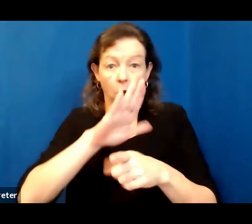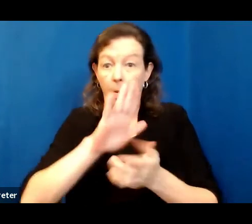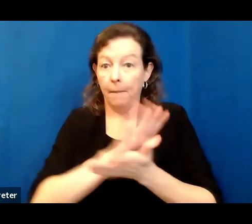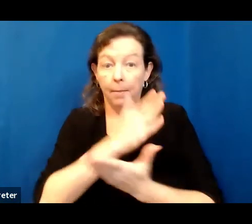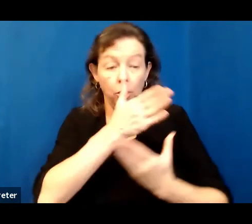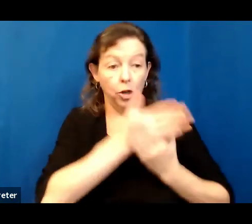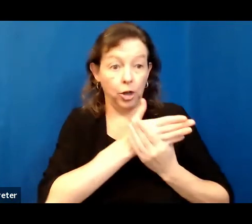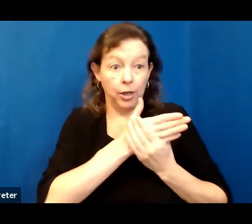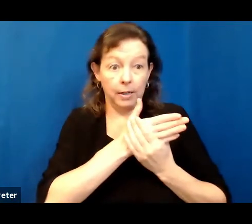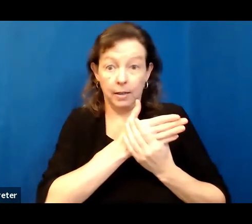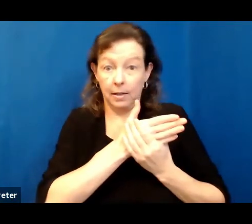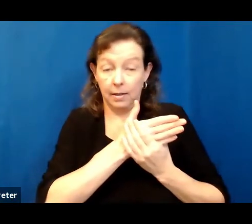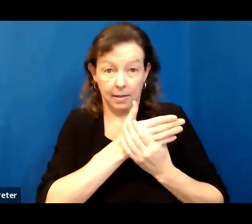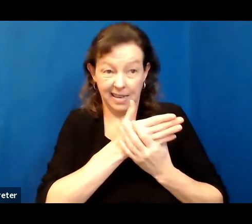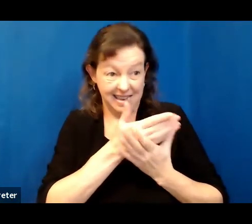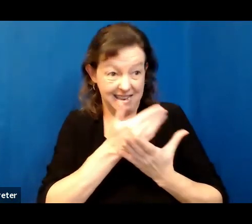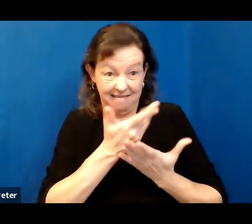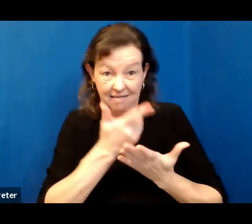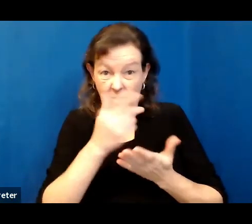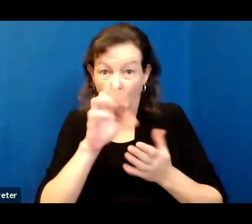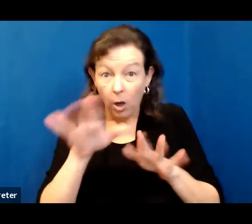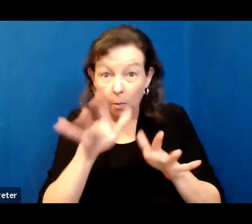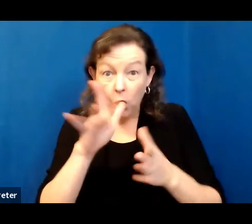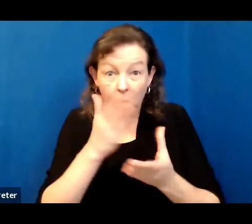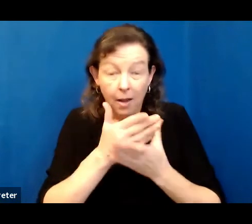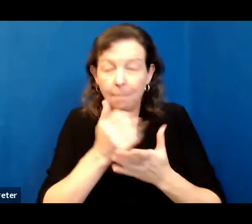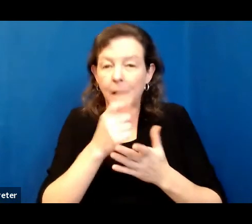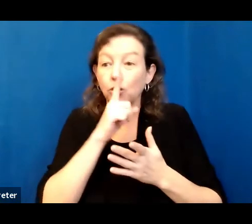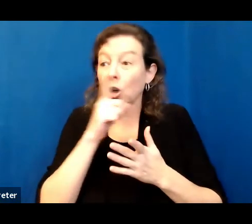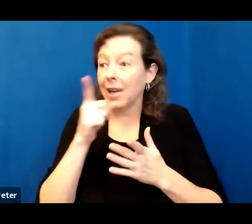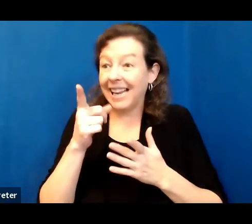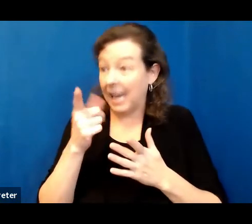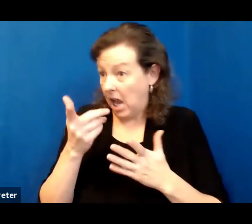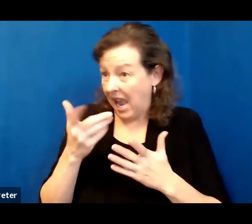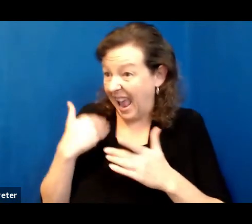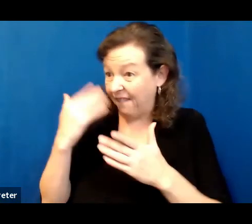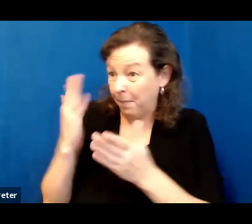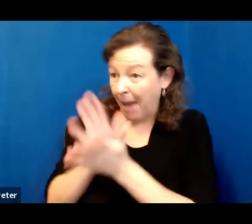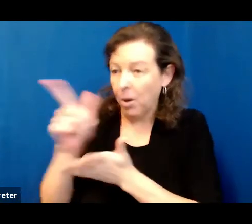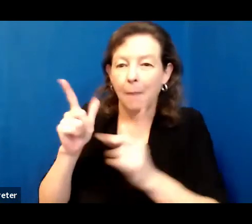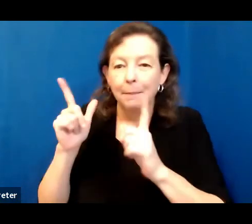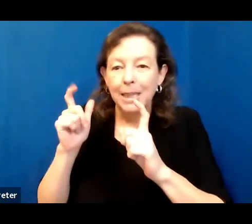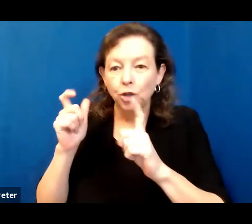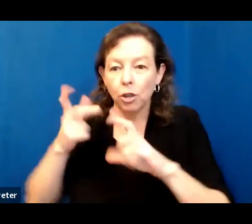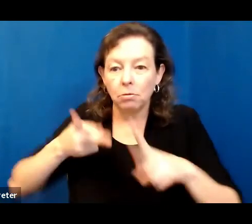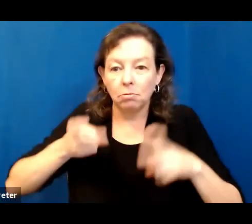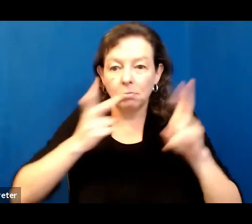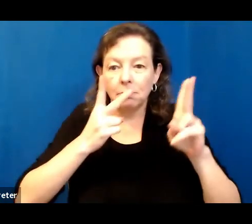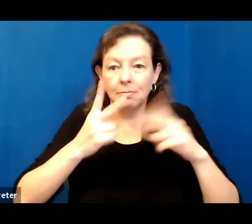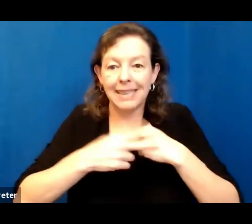digitally somewhere beforehand, upload it. So that way you have it there because you're going to need that information, if you're displaced for amount